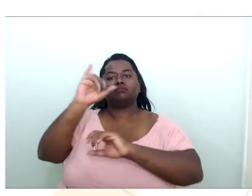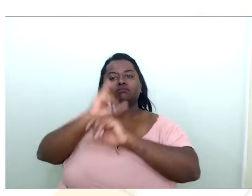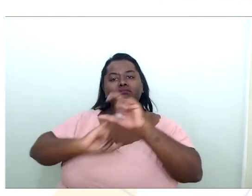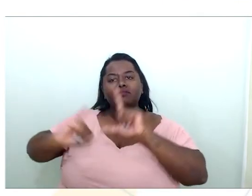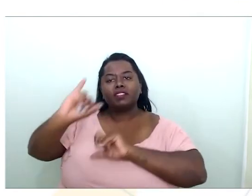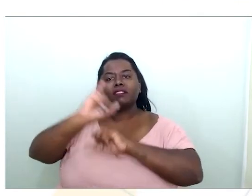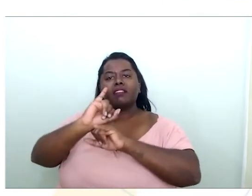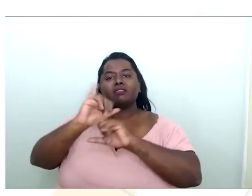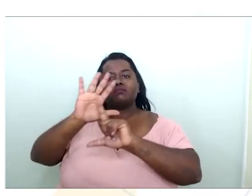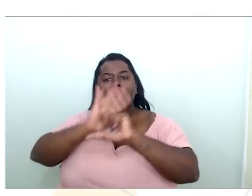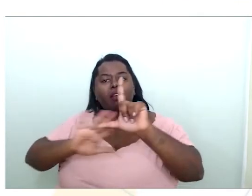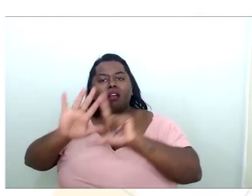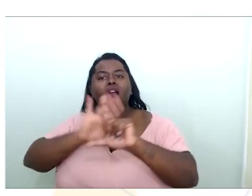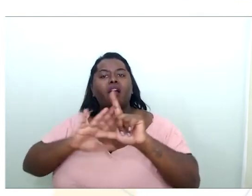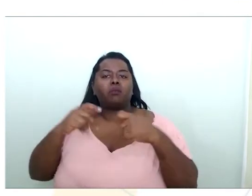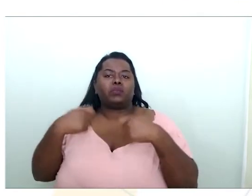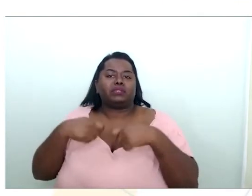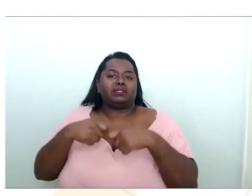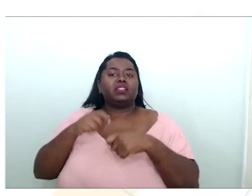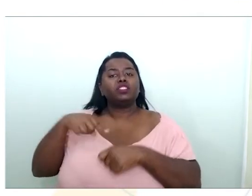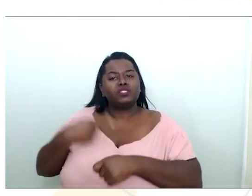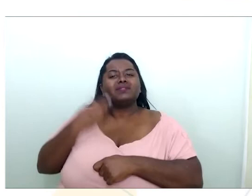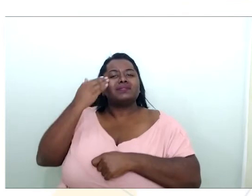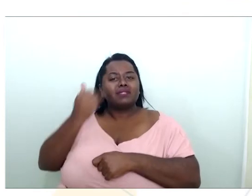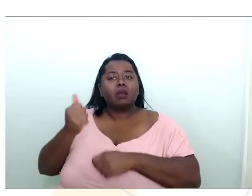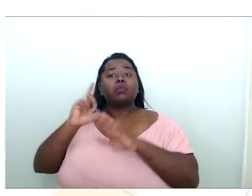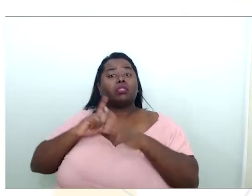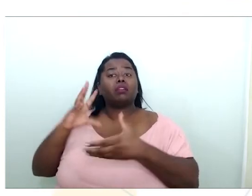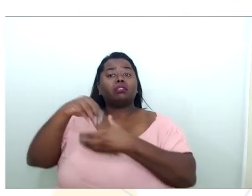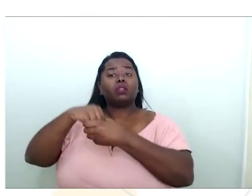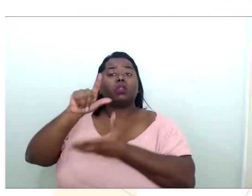this it's there it's in the literature it's been there for a long time and